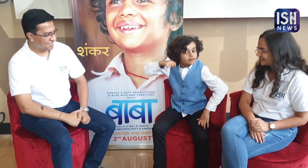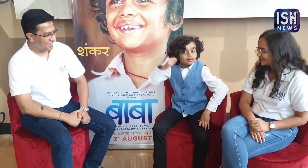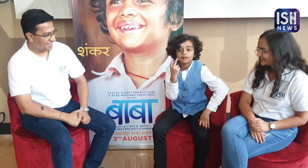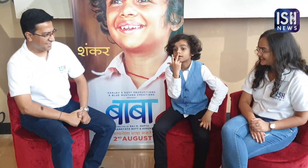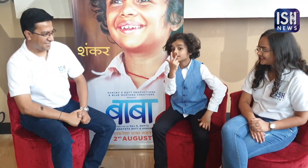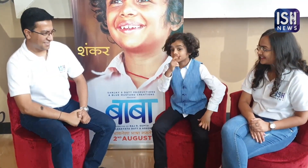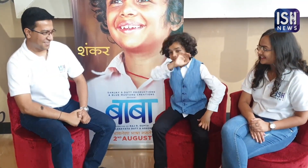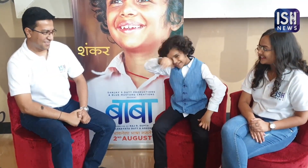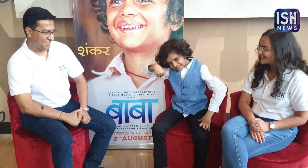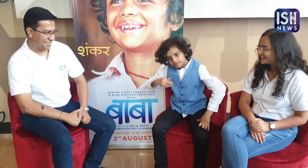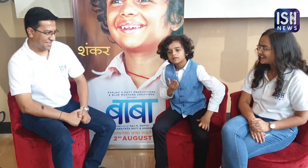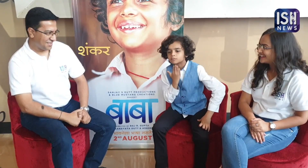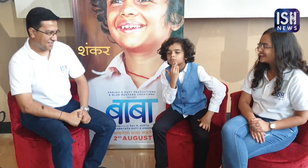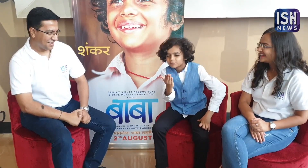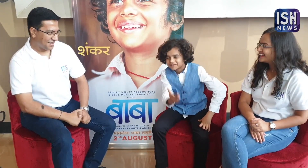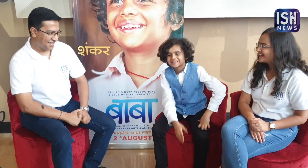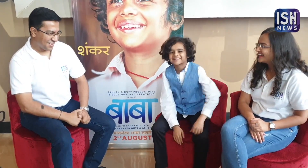Please come to watch our film! thanks!